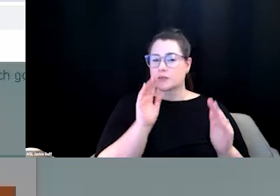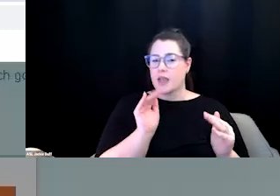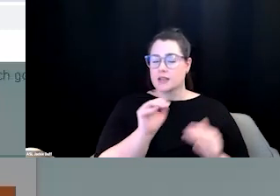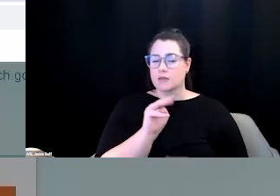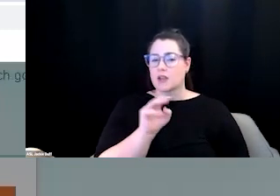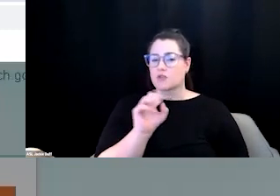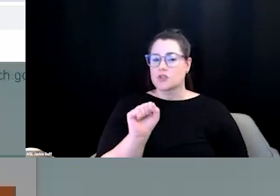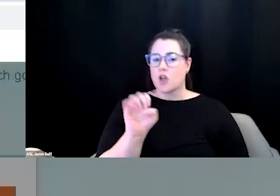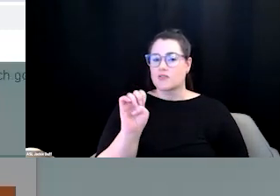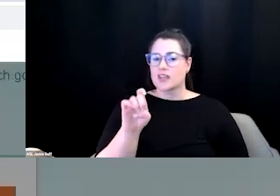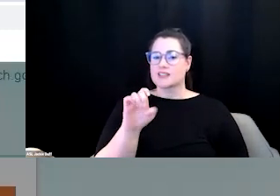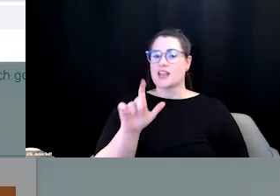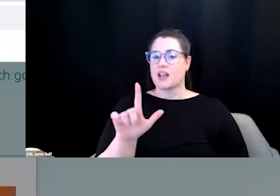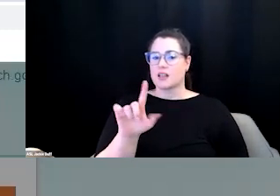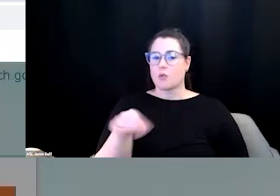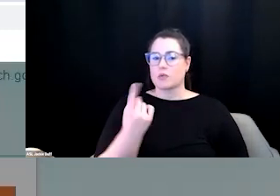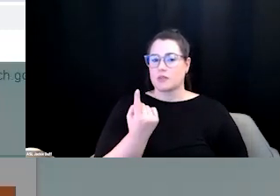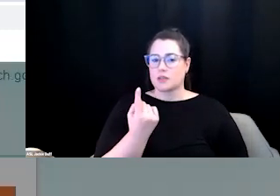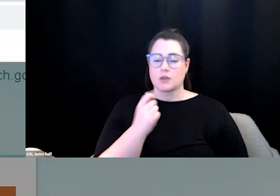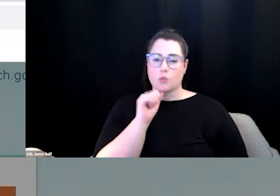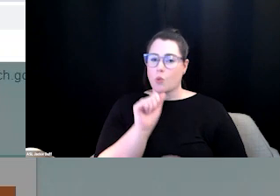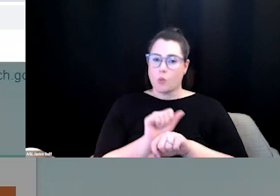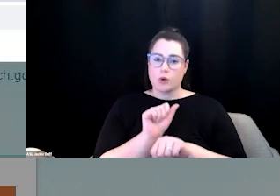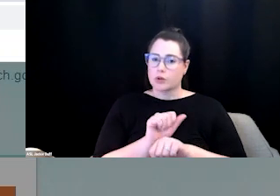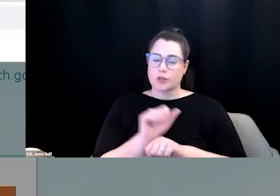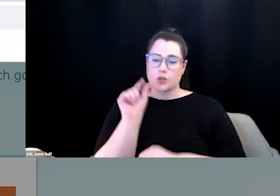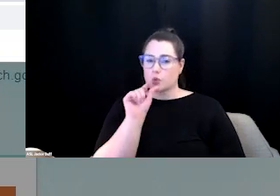It will not work if you modified it in Google Sheets and moved it back to Excel.